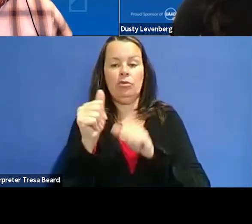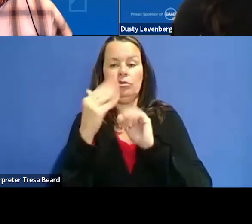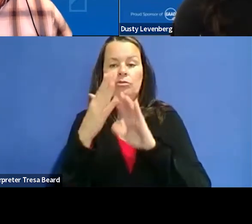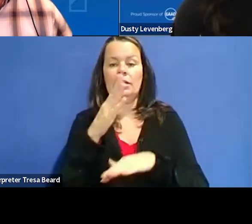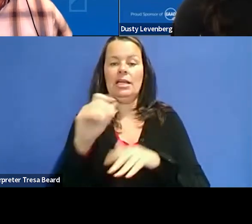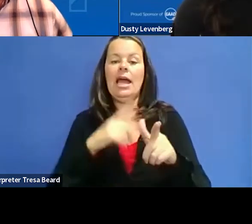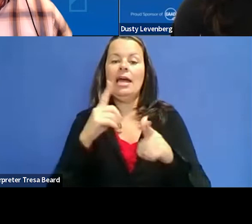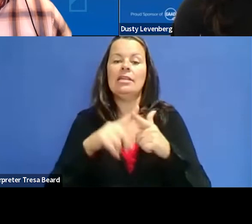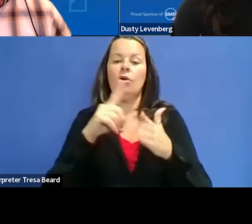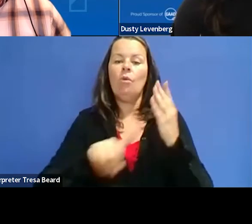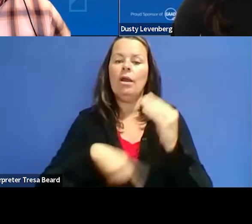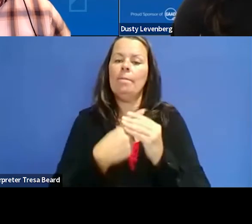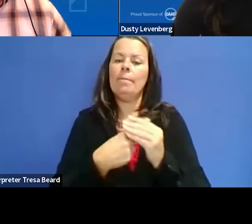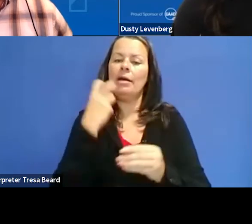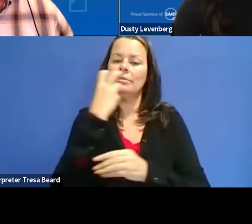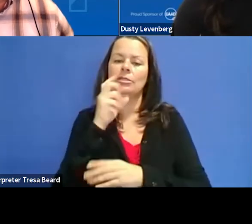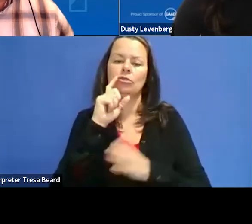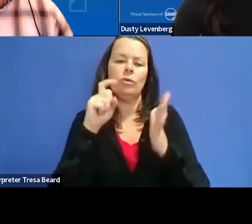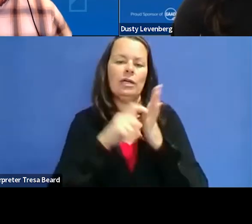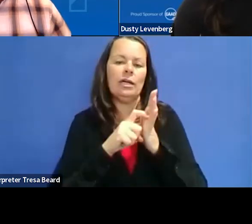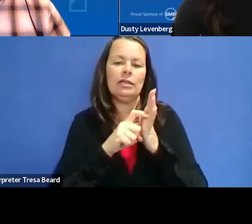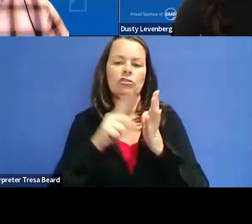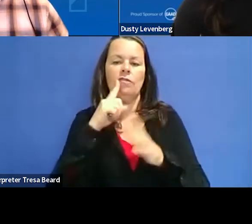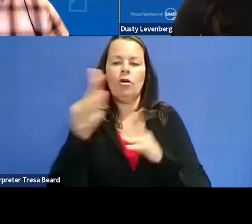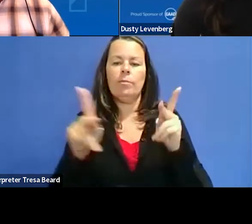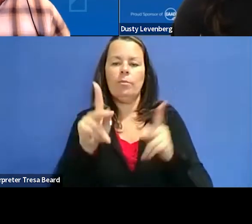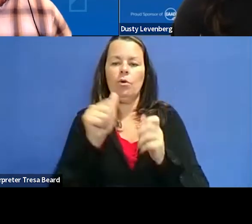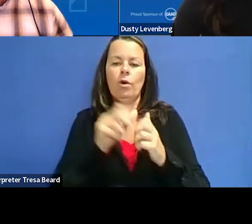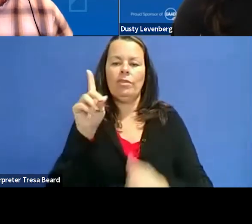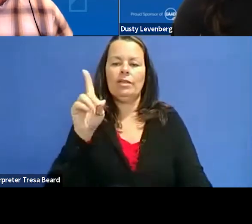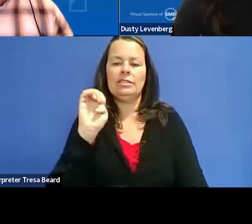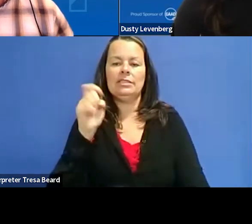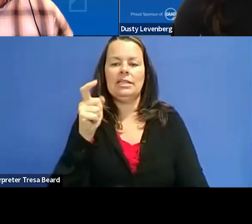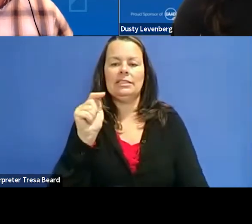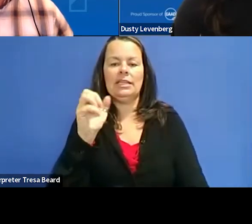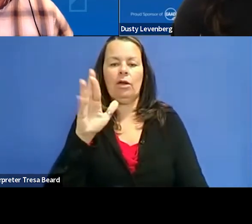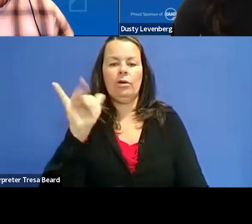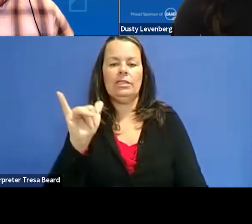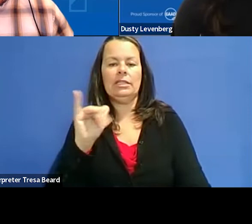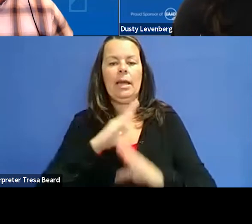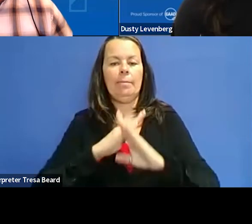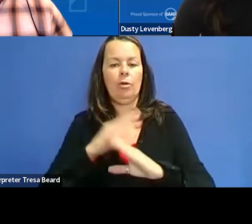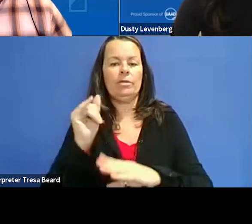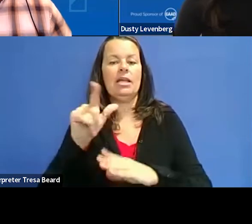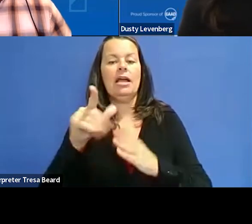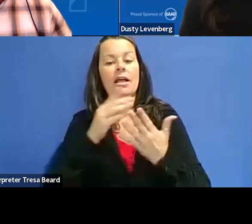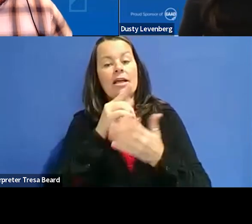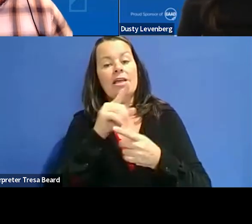the latter population may actually be larger than those who use screen readers? That's a great question. We have to start with something.